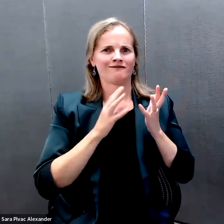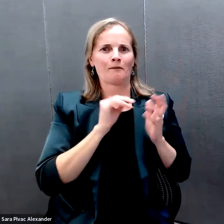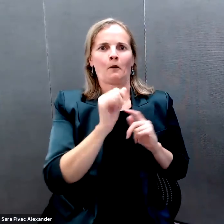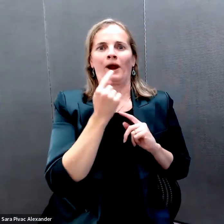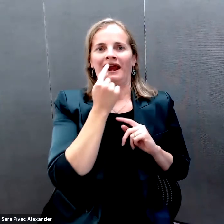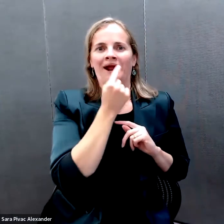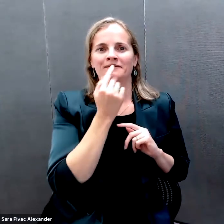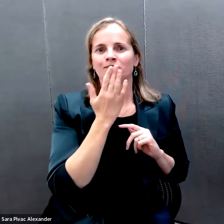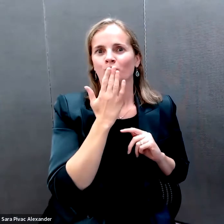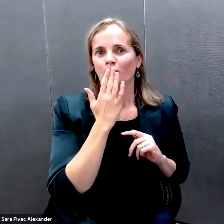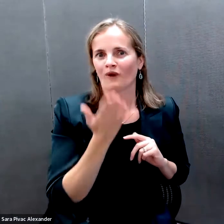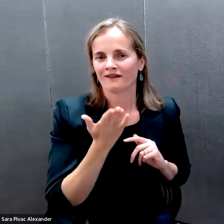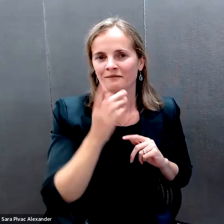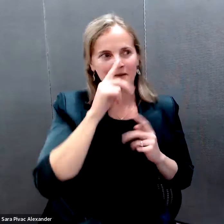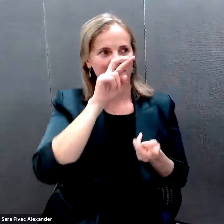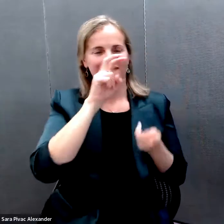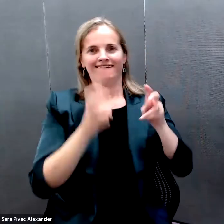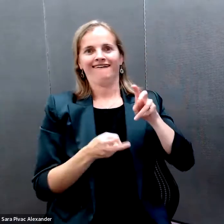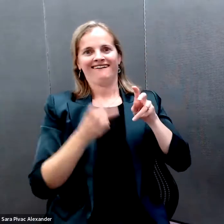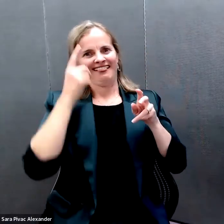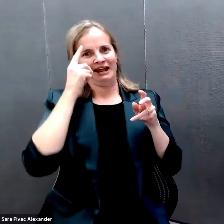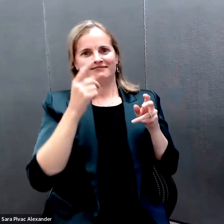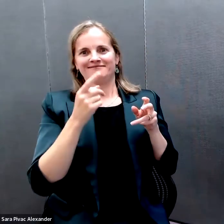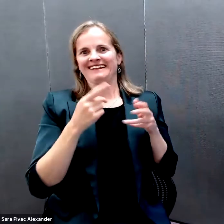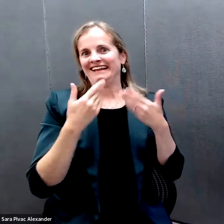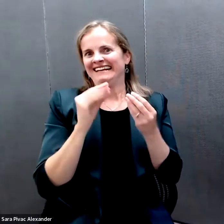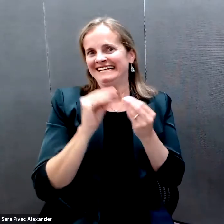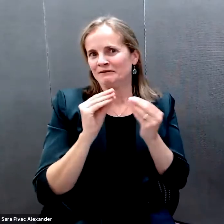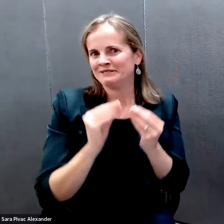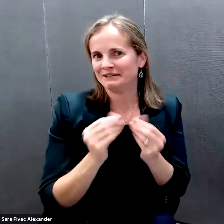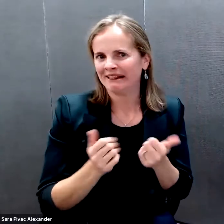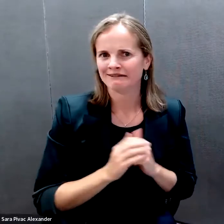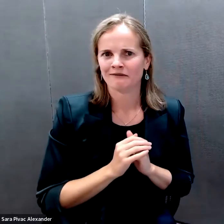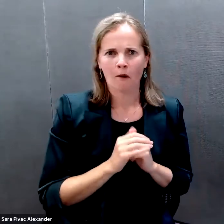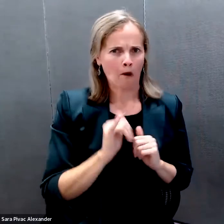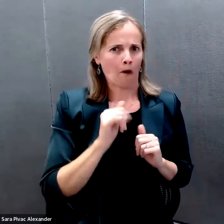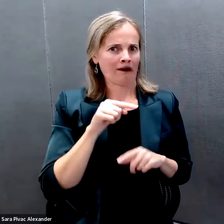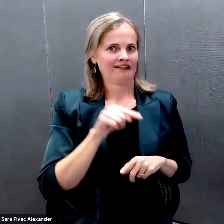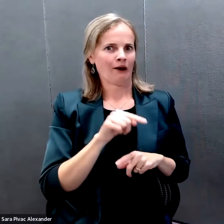make sure you don't sign up from your lips because people might misinterpret and get the wrong message that you're blowing in a kiss